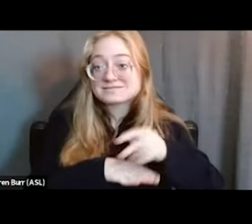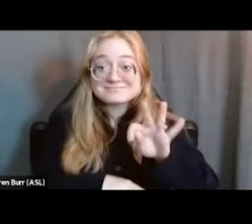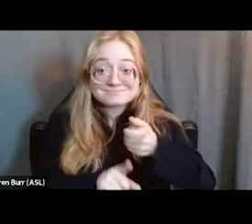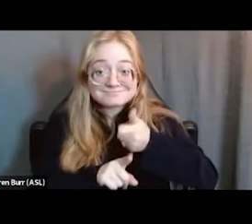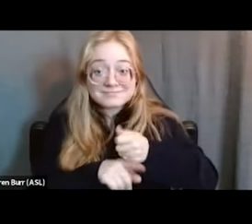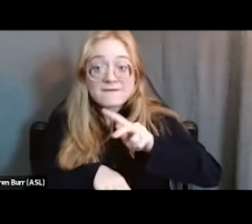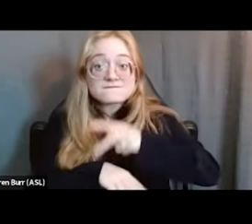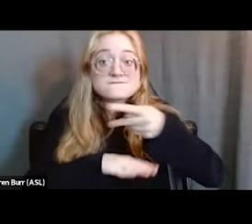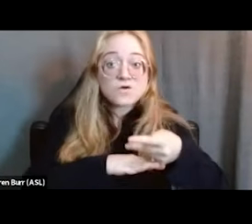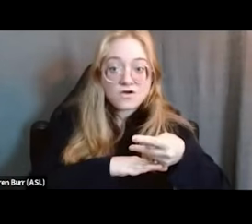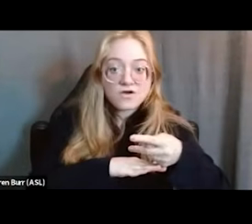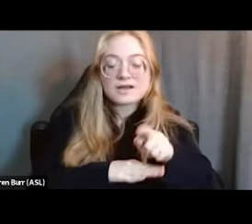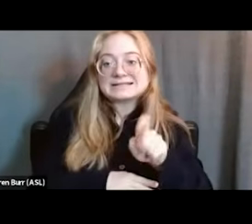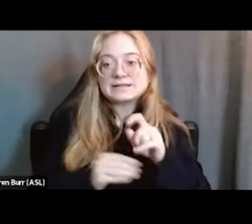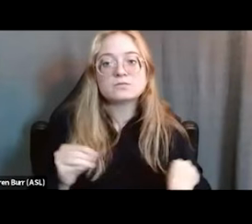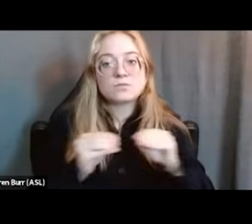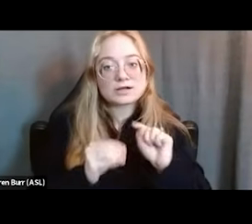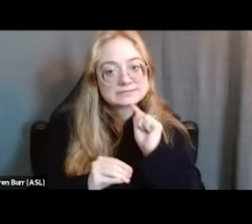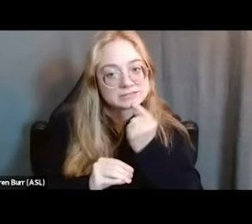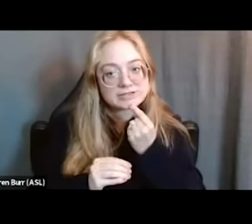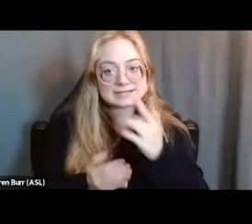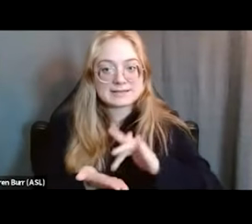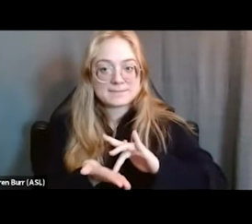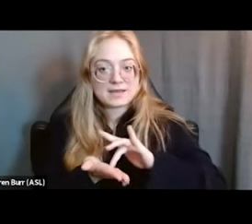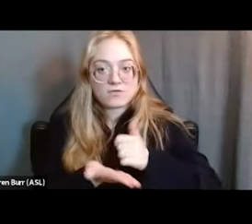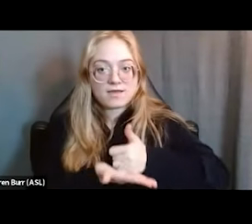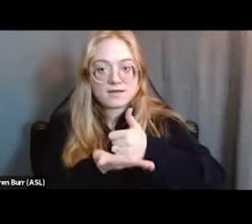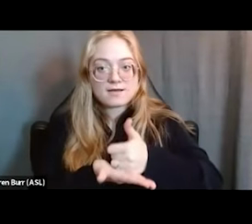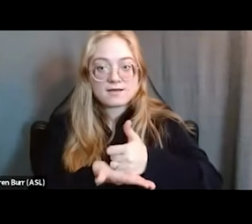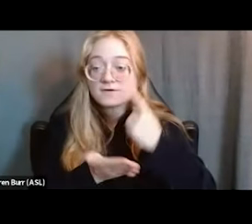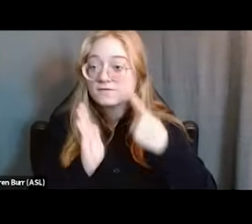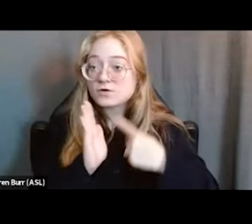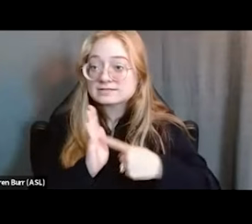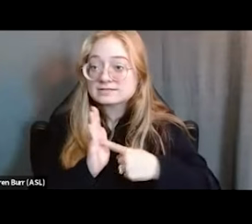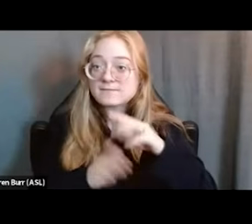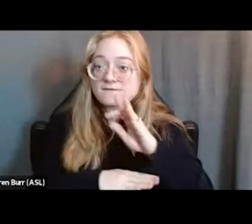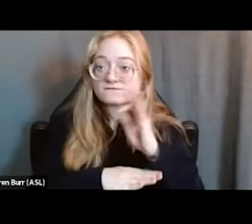often results in needing more significant medical needs, such as if somebody experiences a fracture in their hip